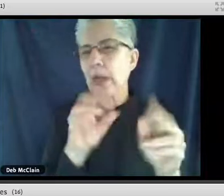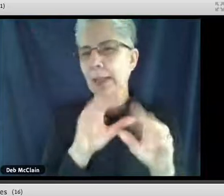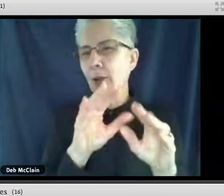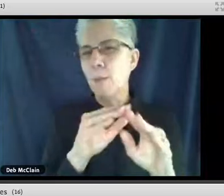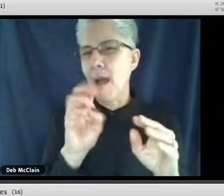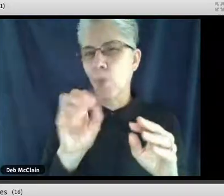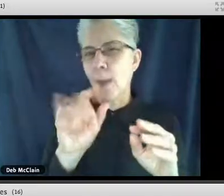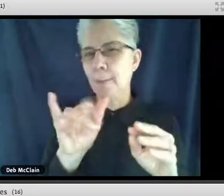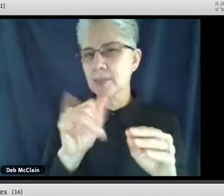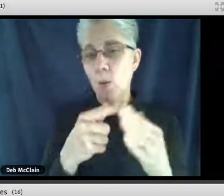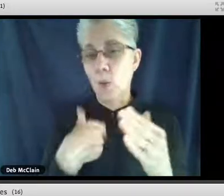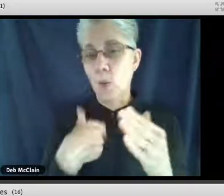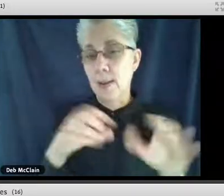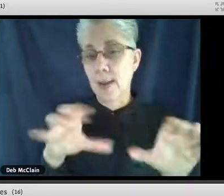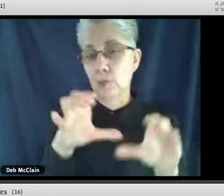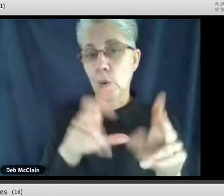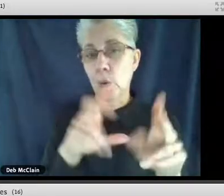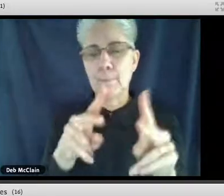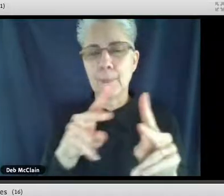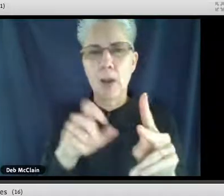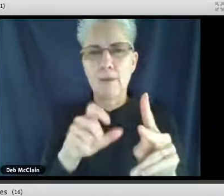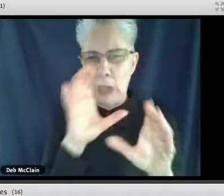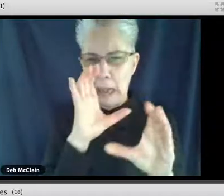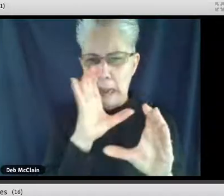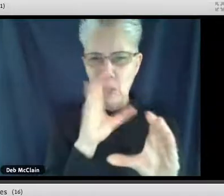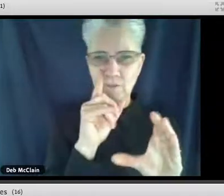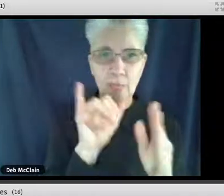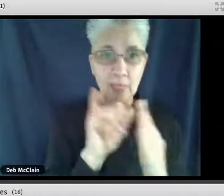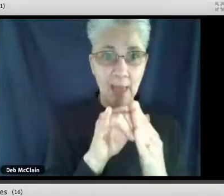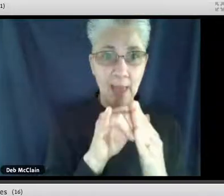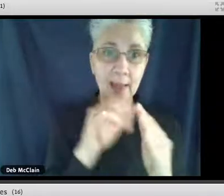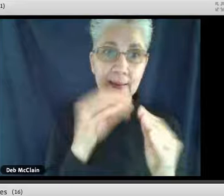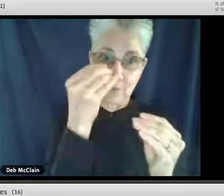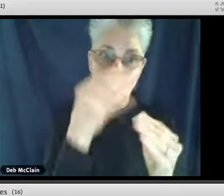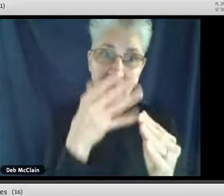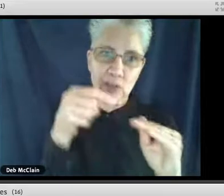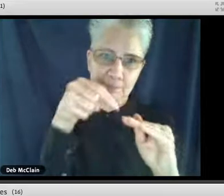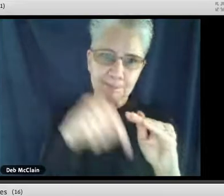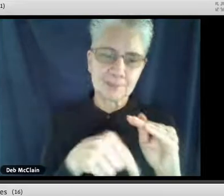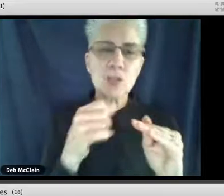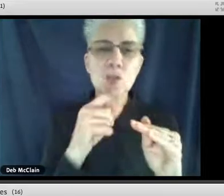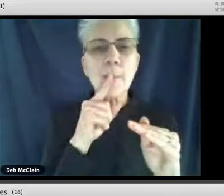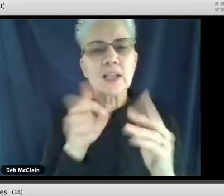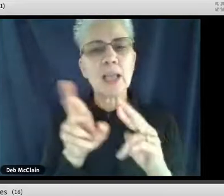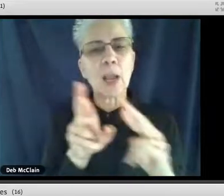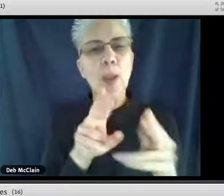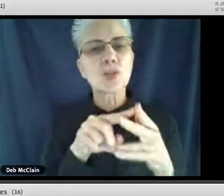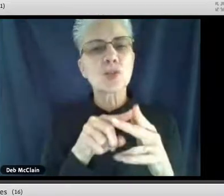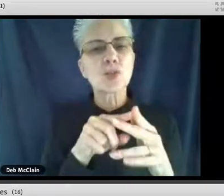what I do that people have to kind of hunt around a little bit for that information. So I'm actually getting ready to start a redesign of my page.